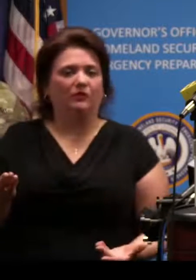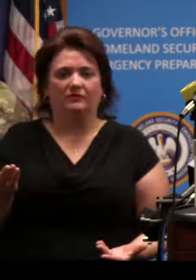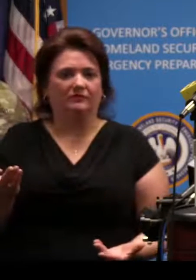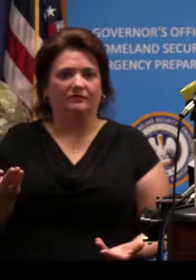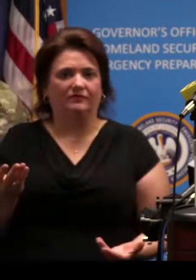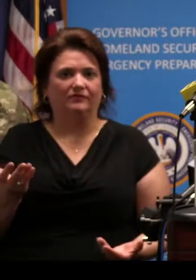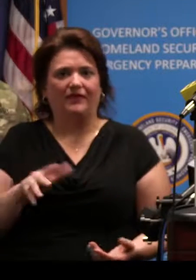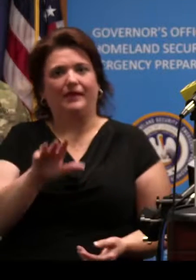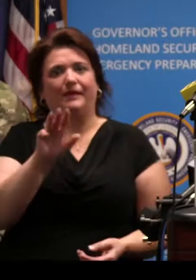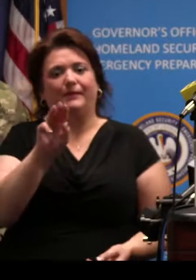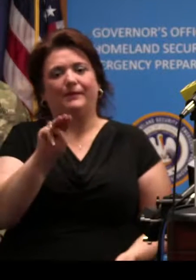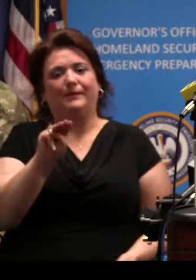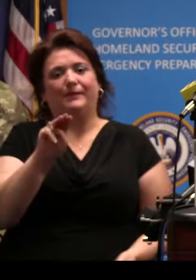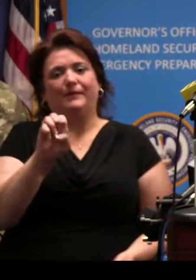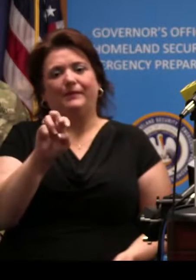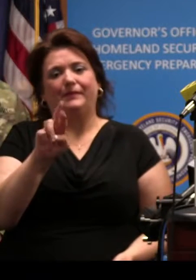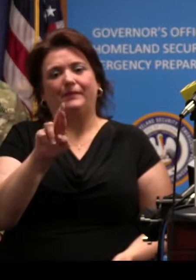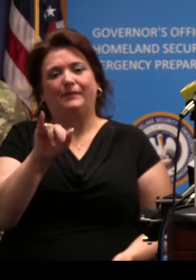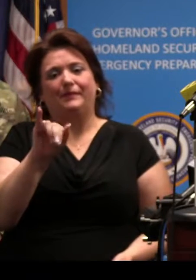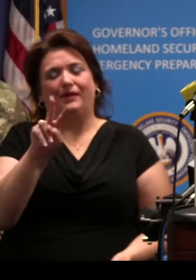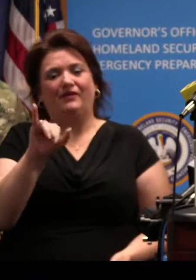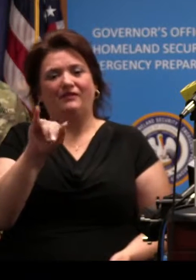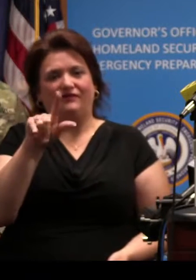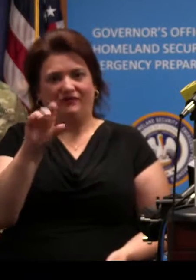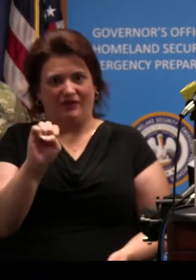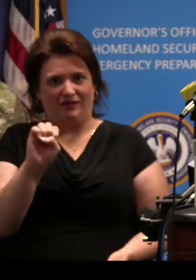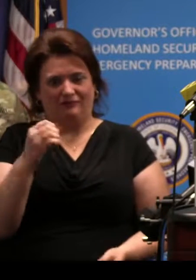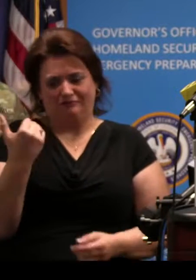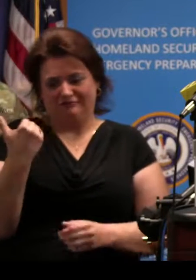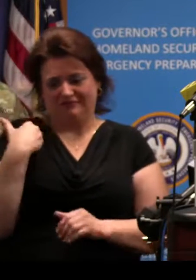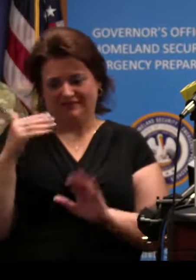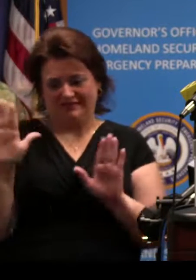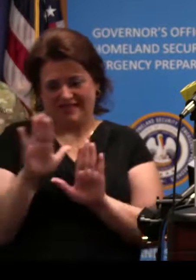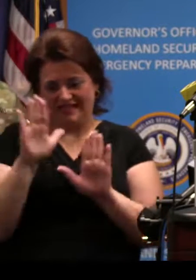invariably on Sunday and speak into one couple of things they were 86 years old